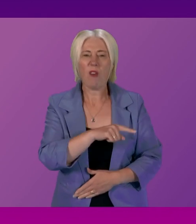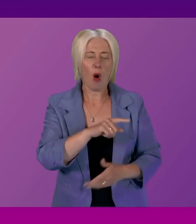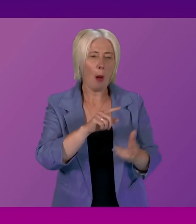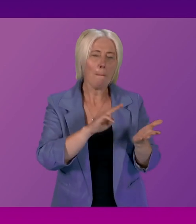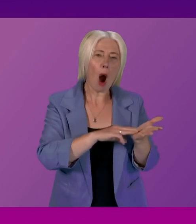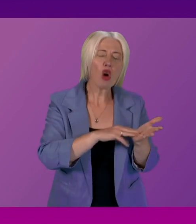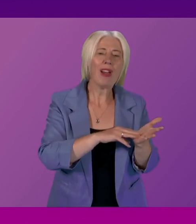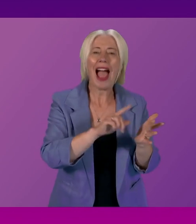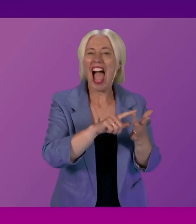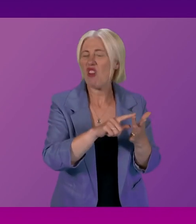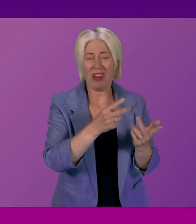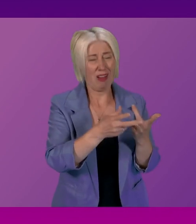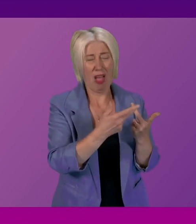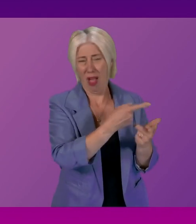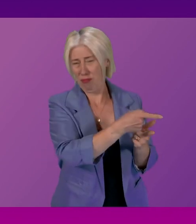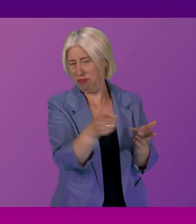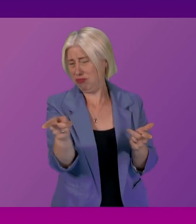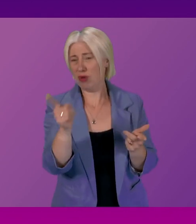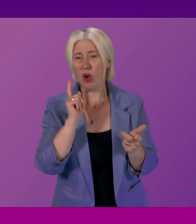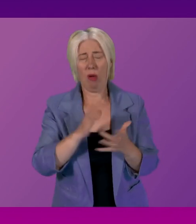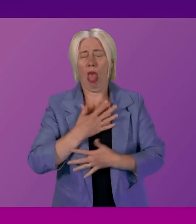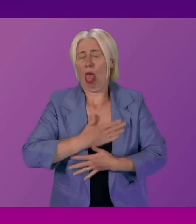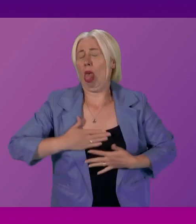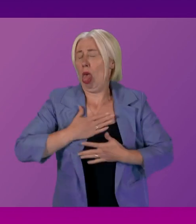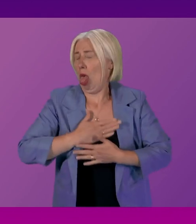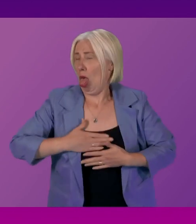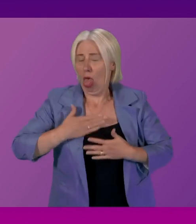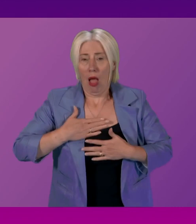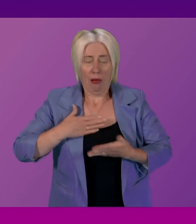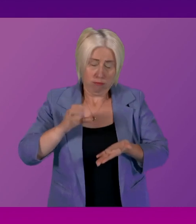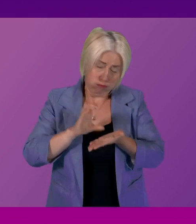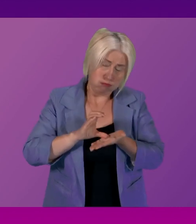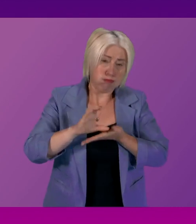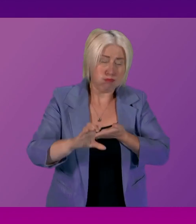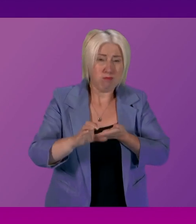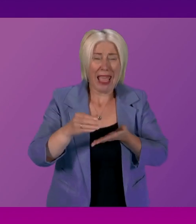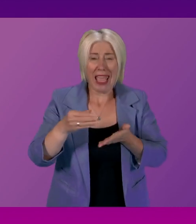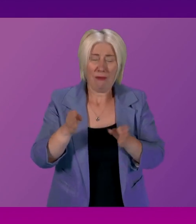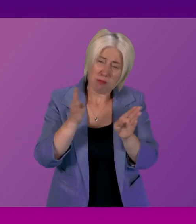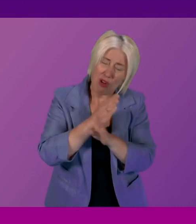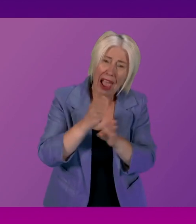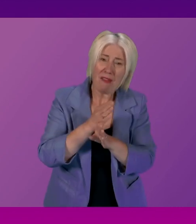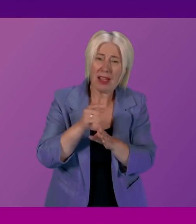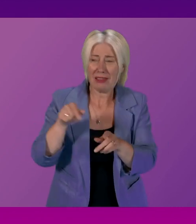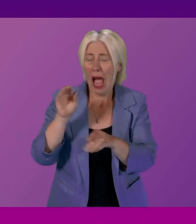others who are so distressed at having to pay so much money to go outwith Scotland to get their treatment.